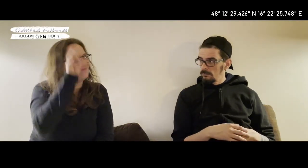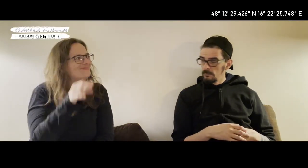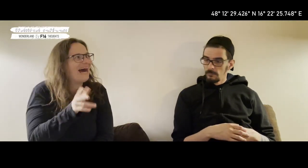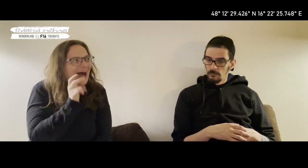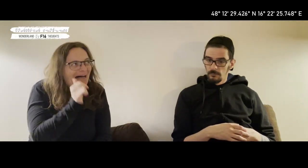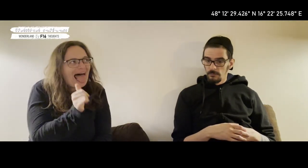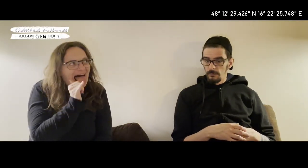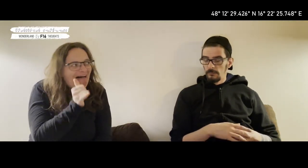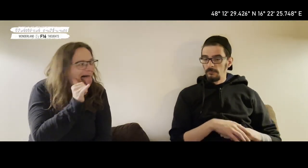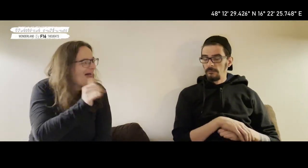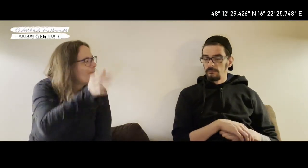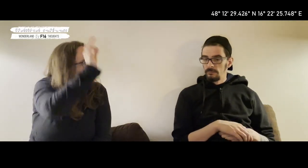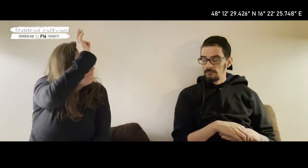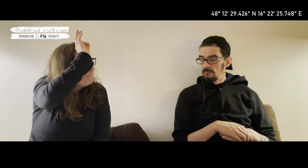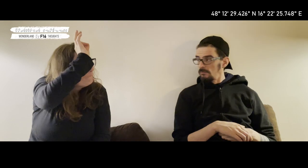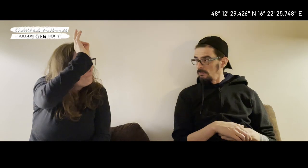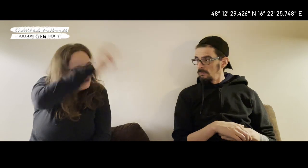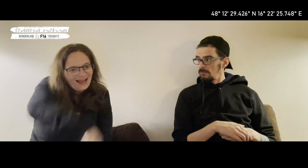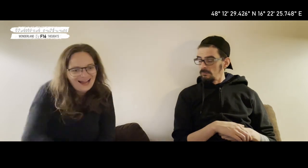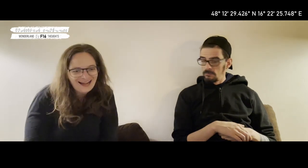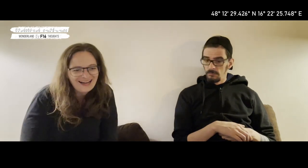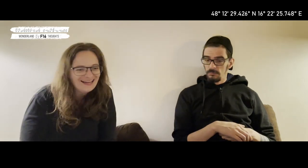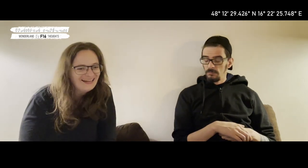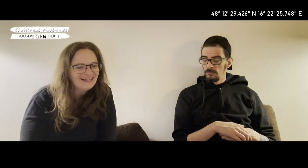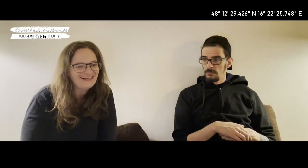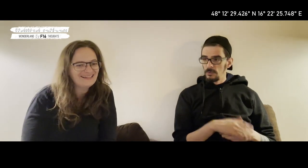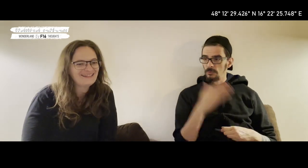She calls but her mother wouldn't hear and would continue looking for her.